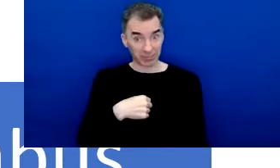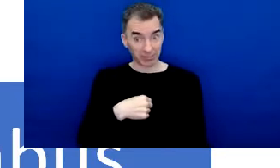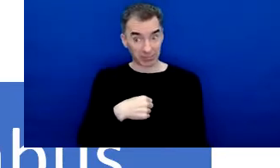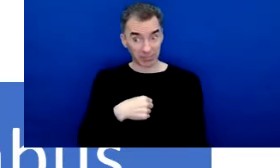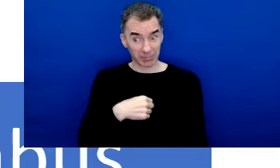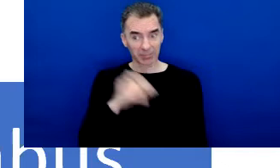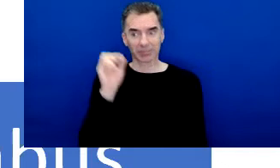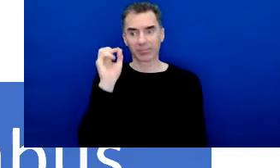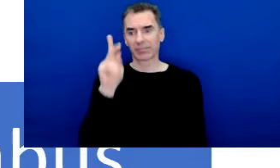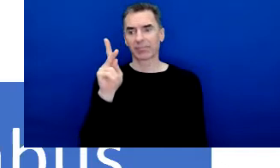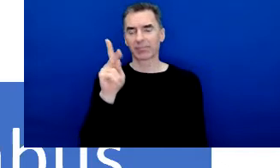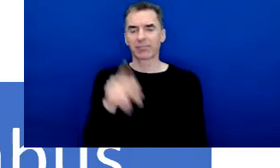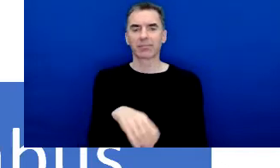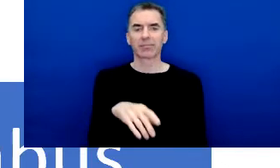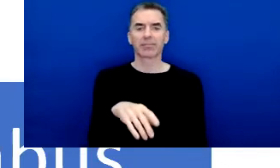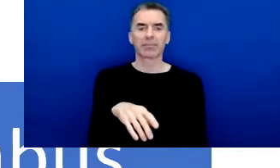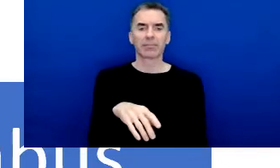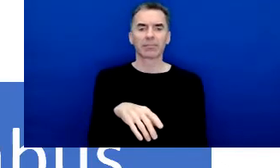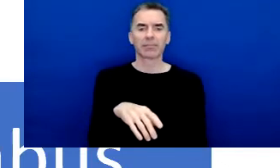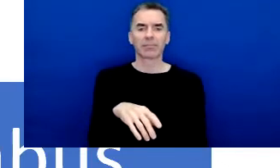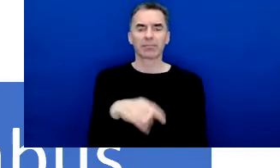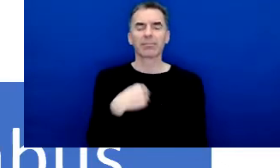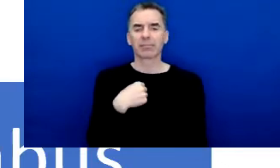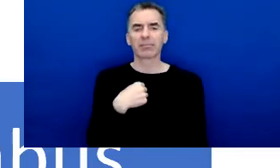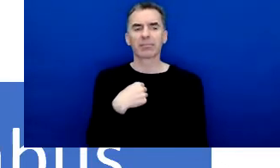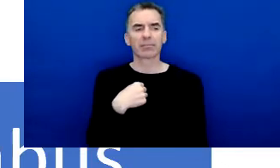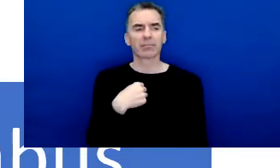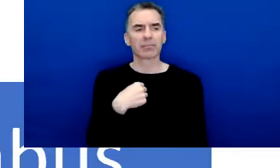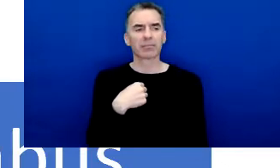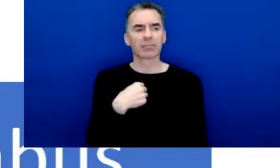OK, so I agree with what everyone is saying.